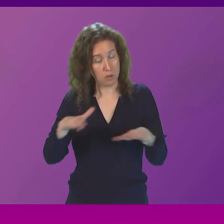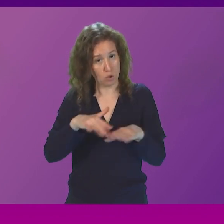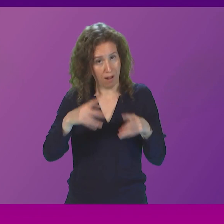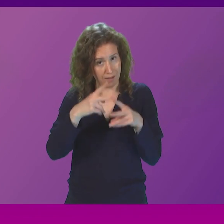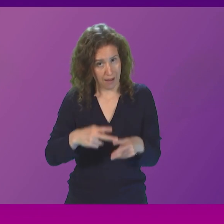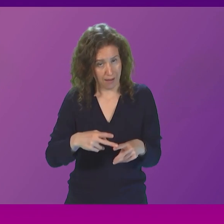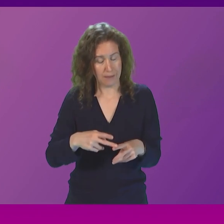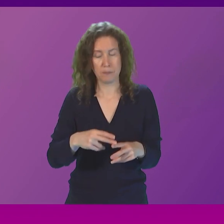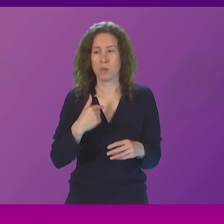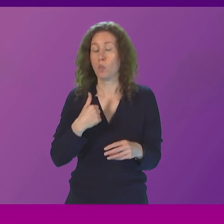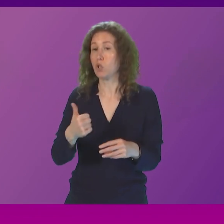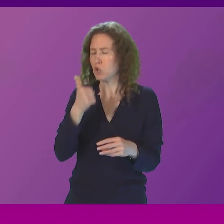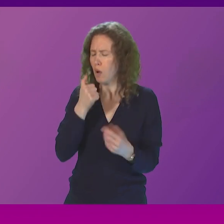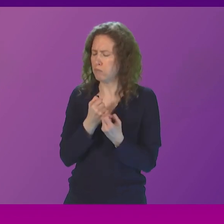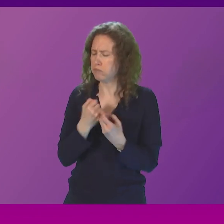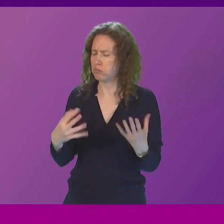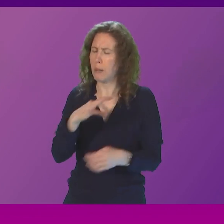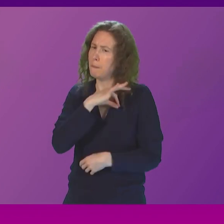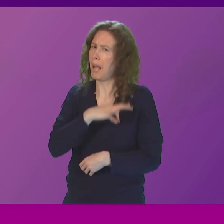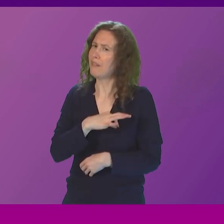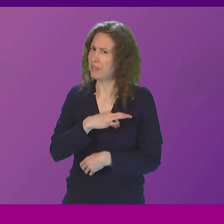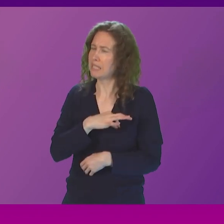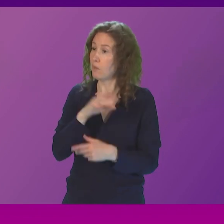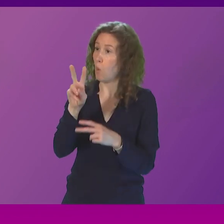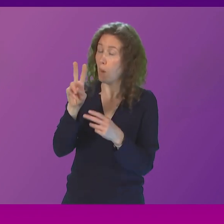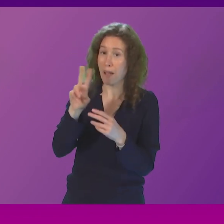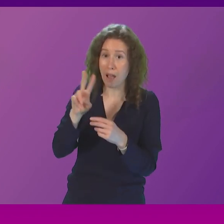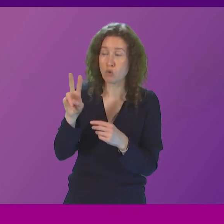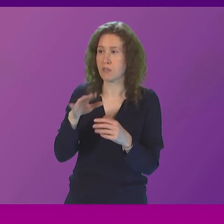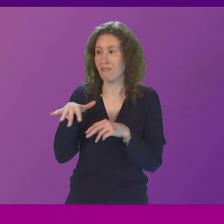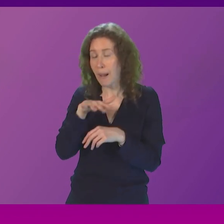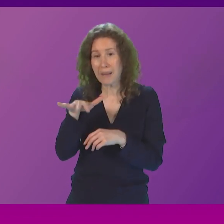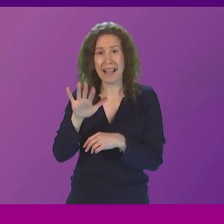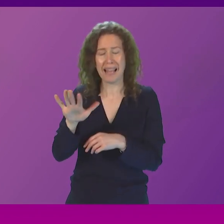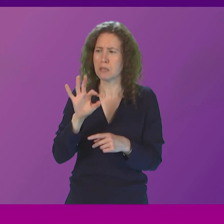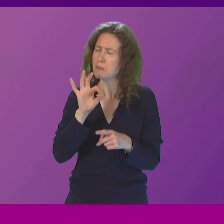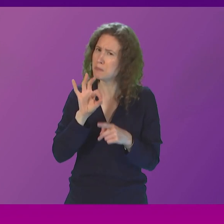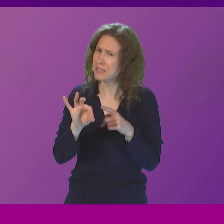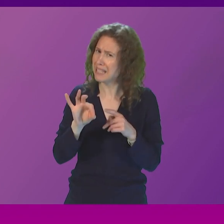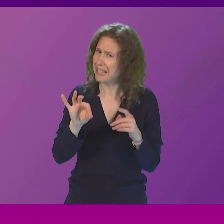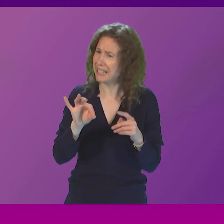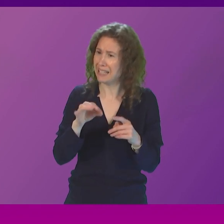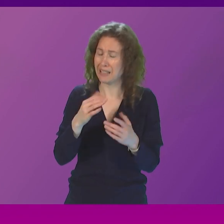We know the benefits that it can have for parents and families and the positive disproportionate